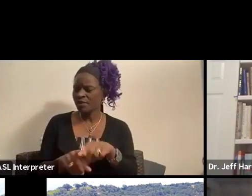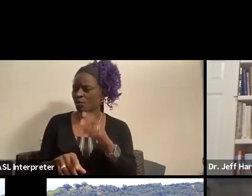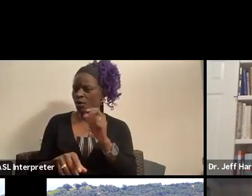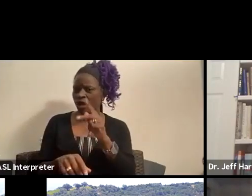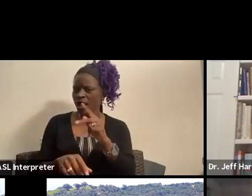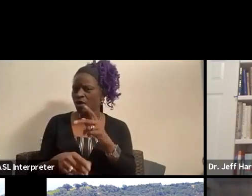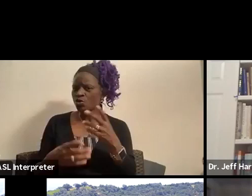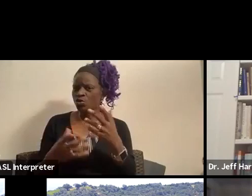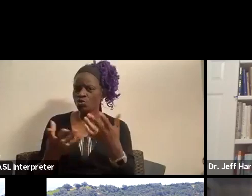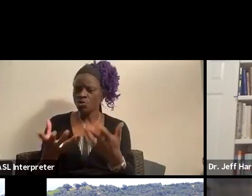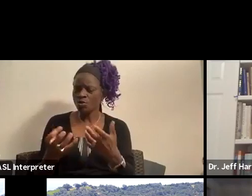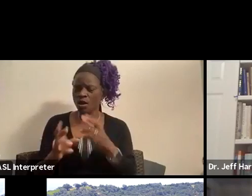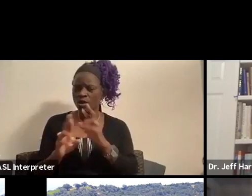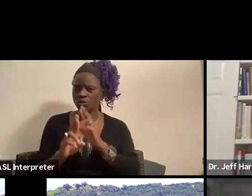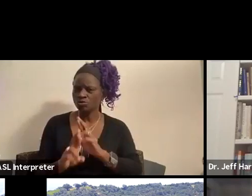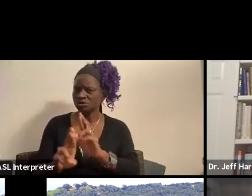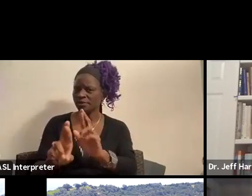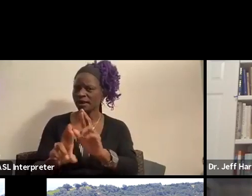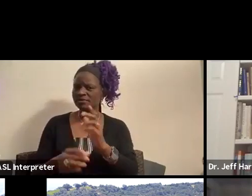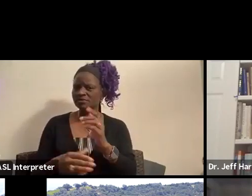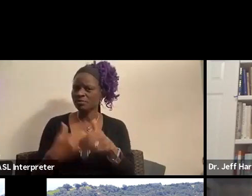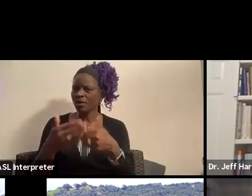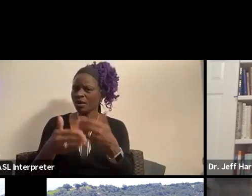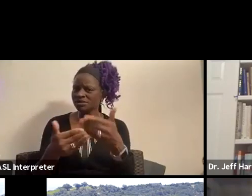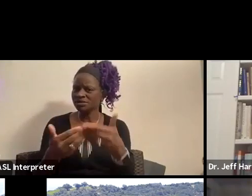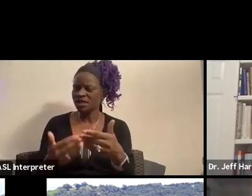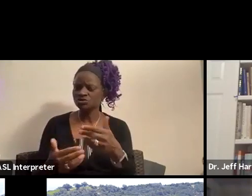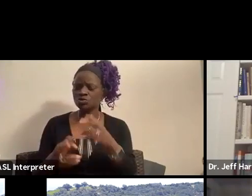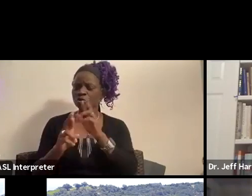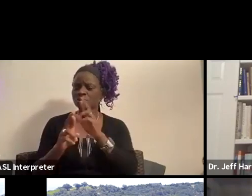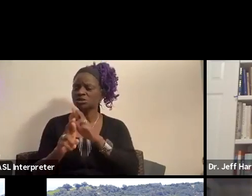We want to respect the processes and steps that are established.